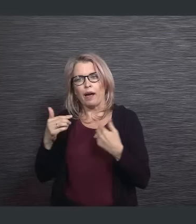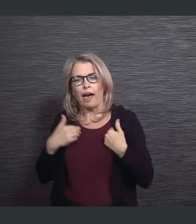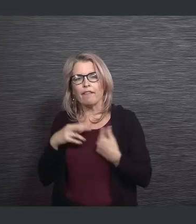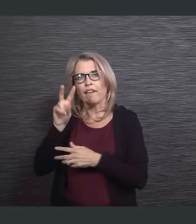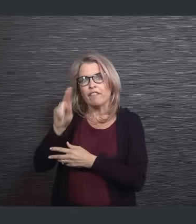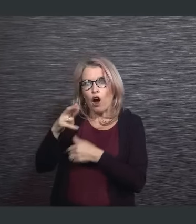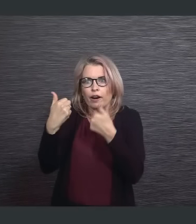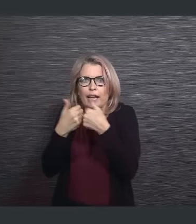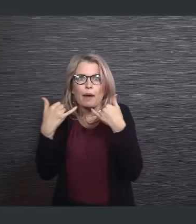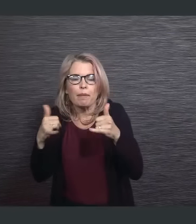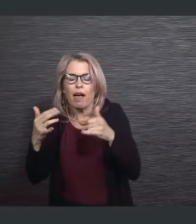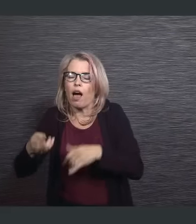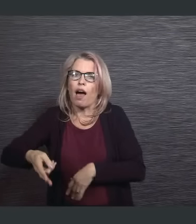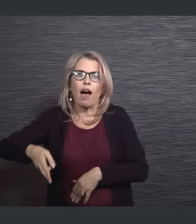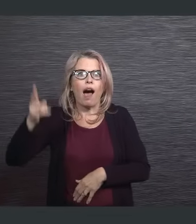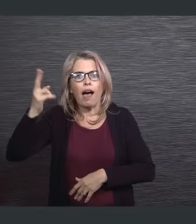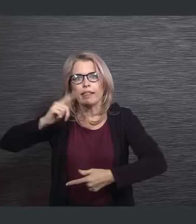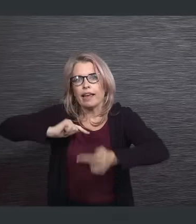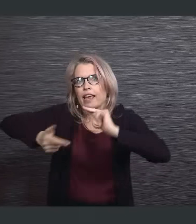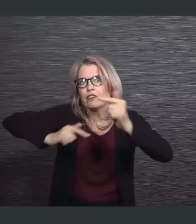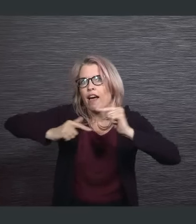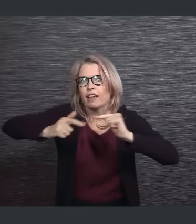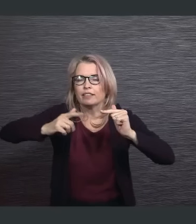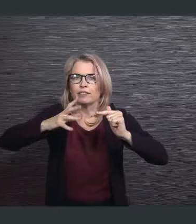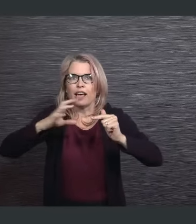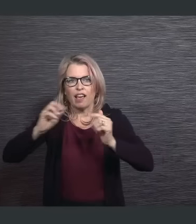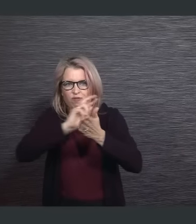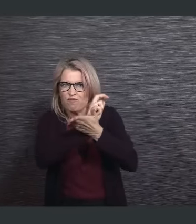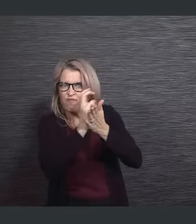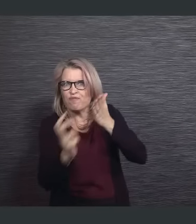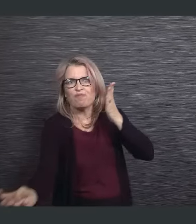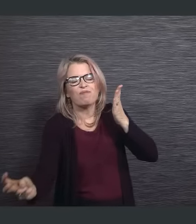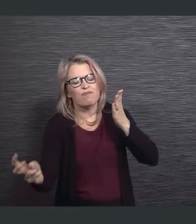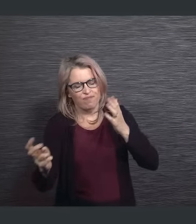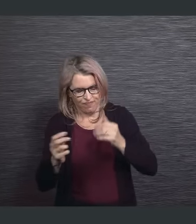that is highly interactive and immersive.